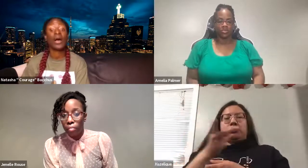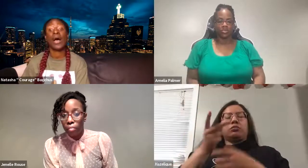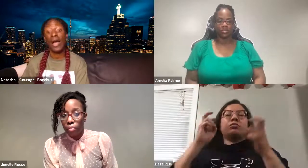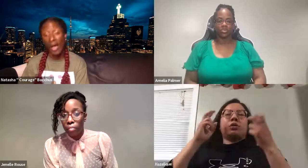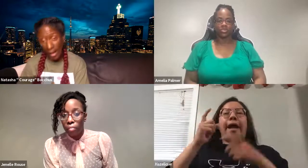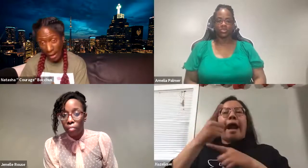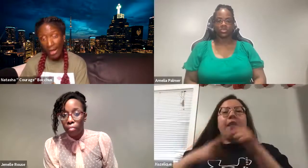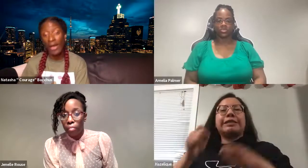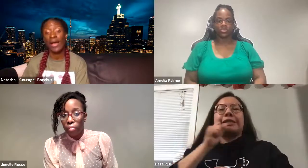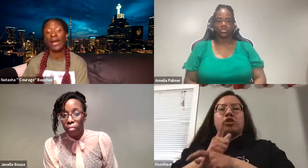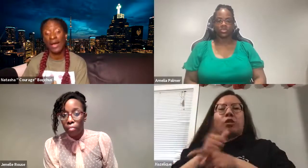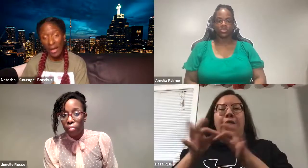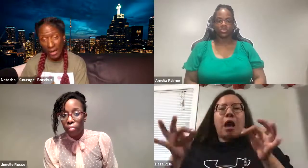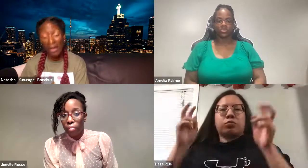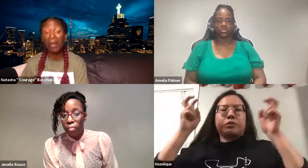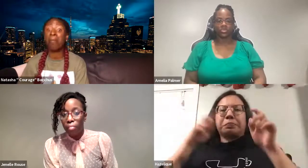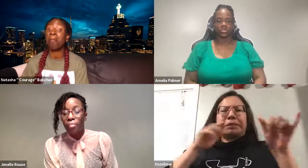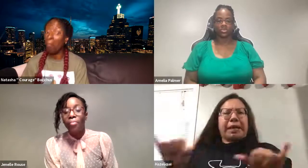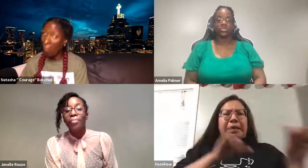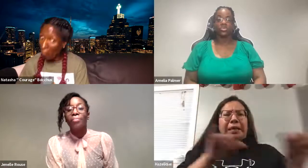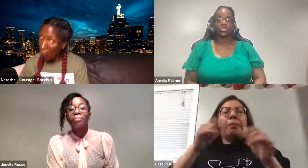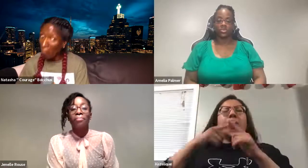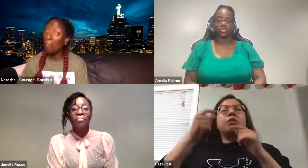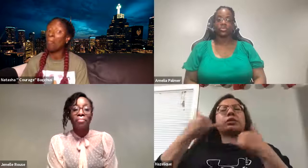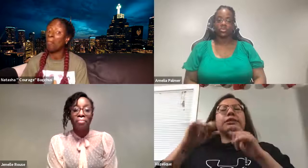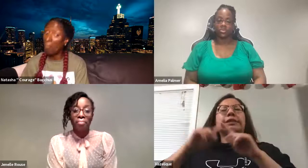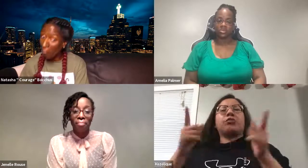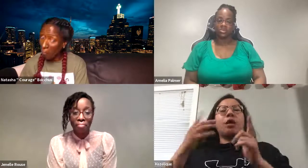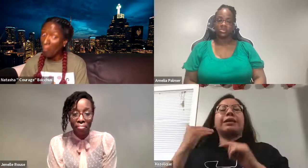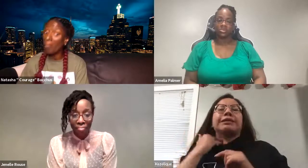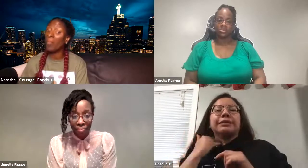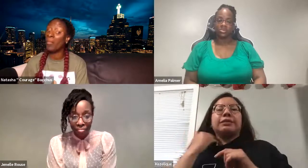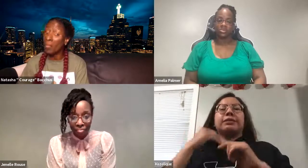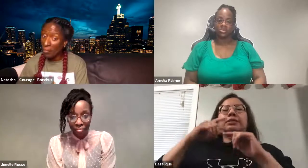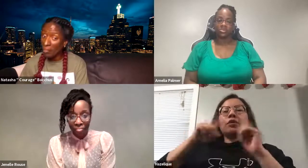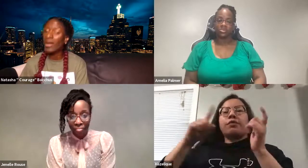i relate that to the oneida sign language as well. they're different languages but they're